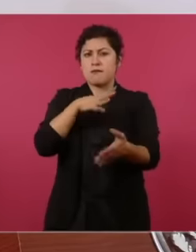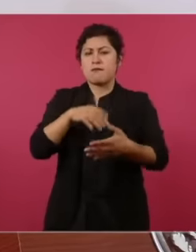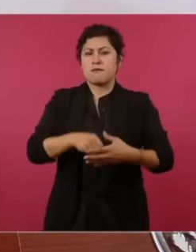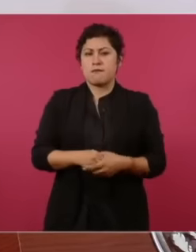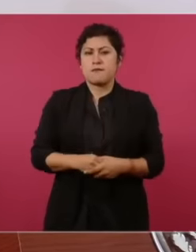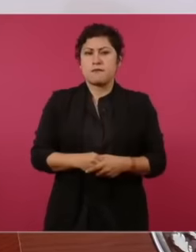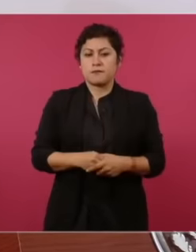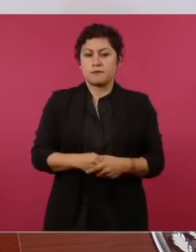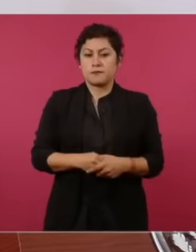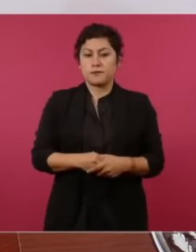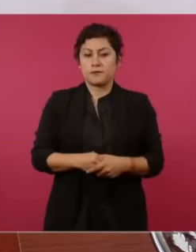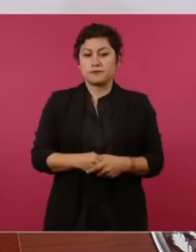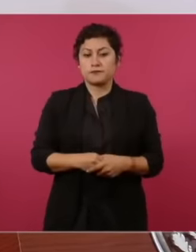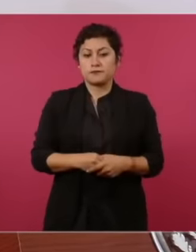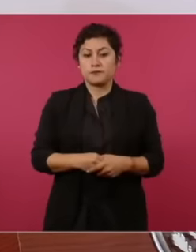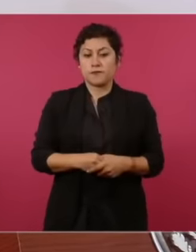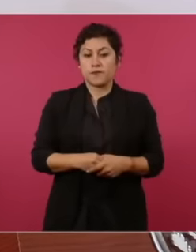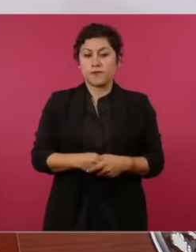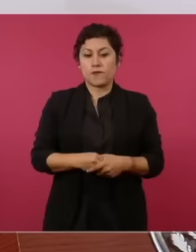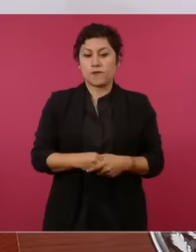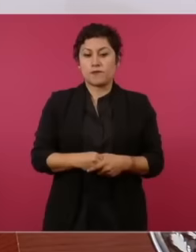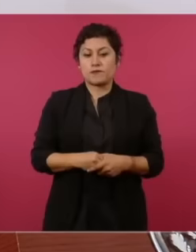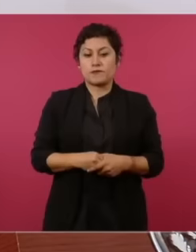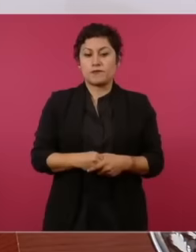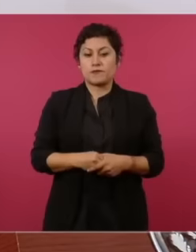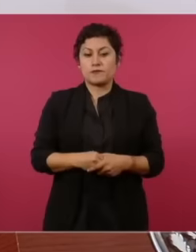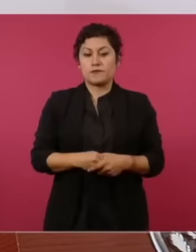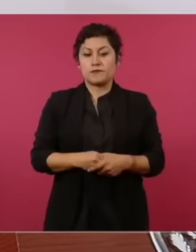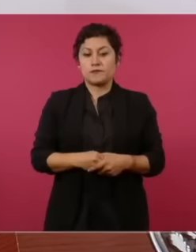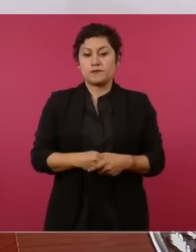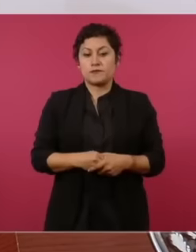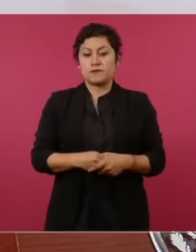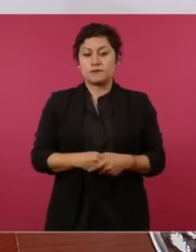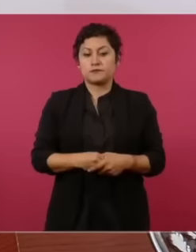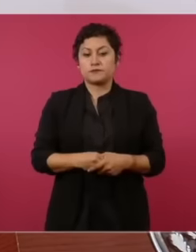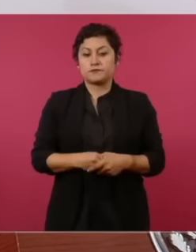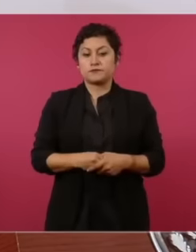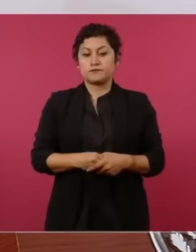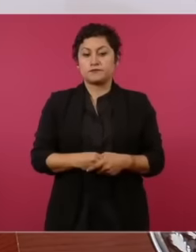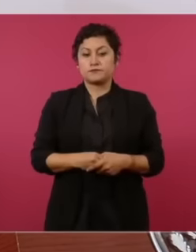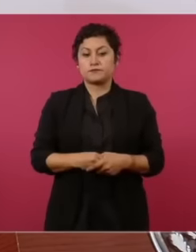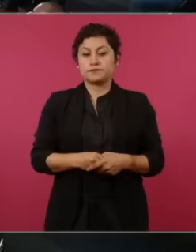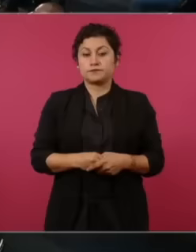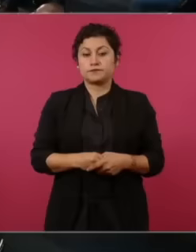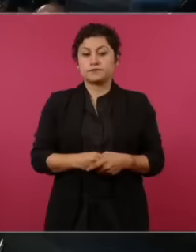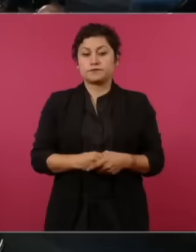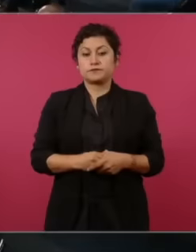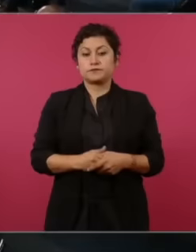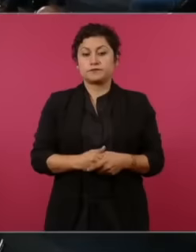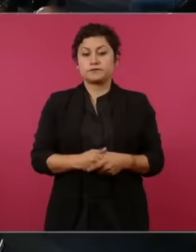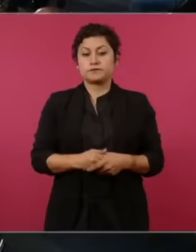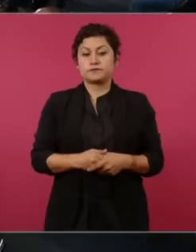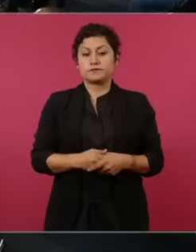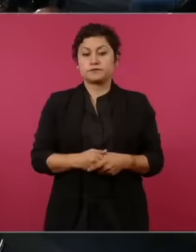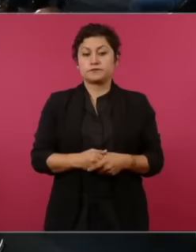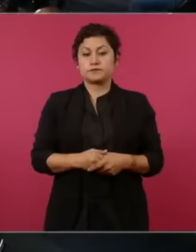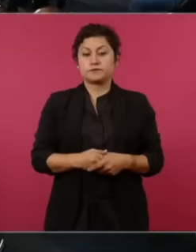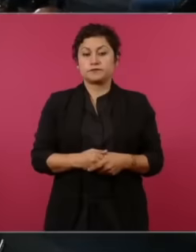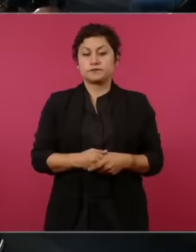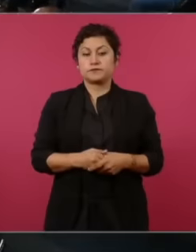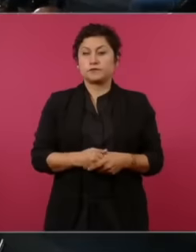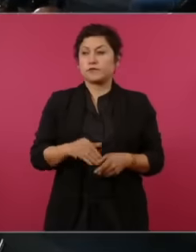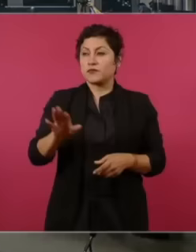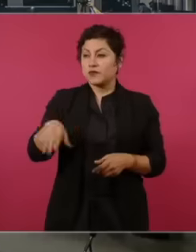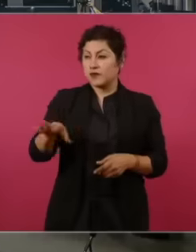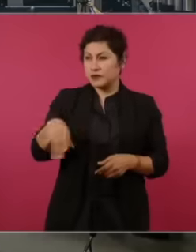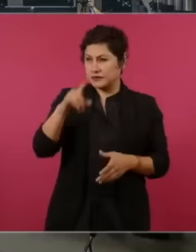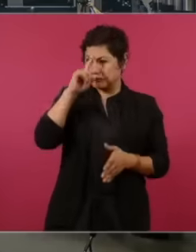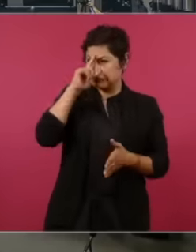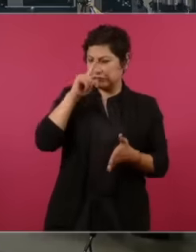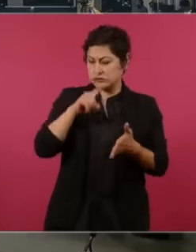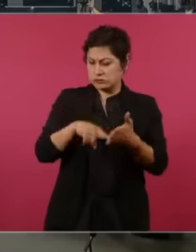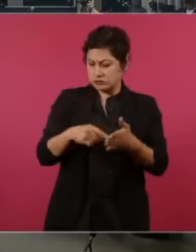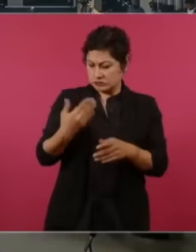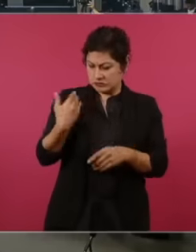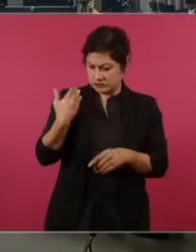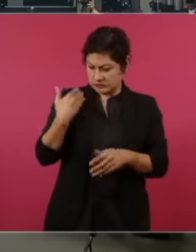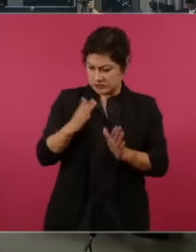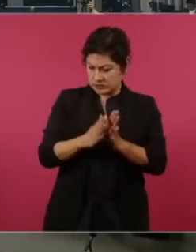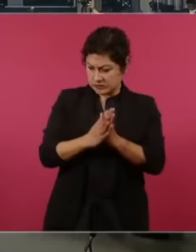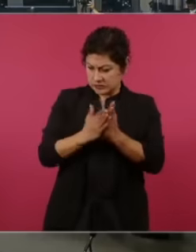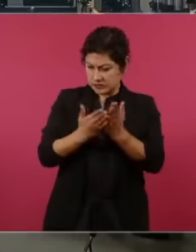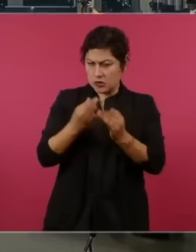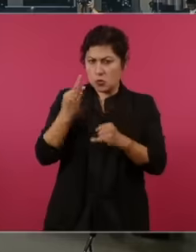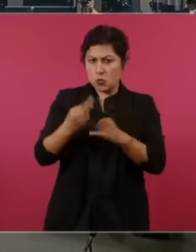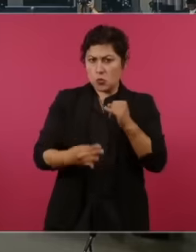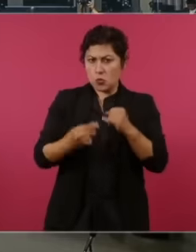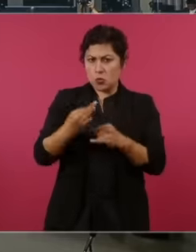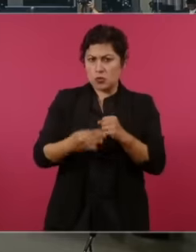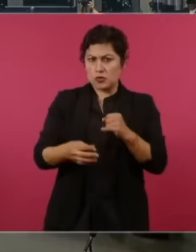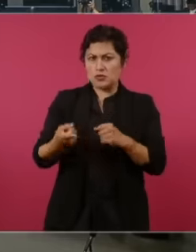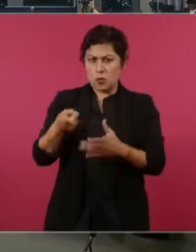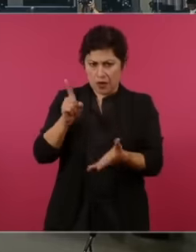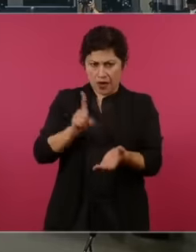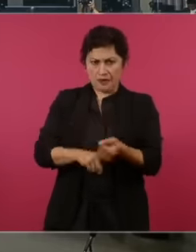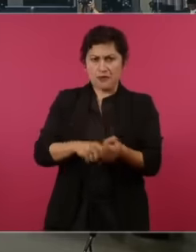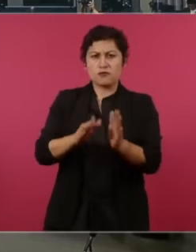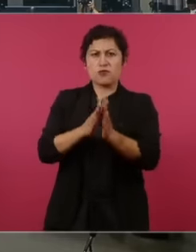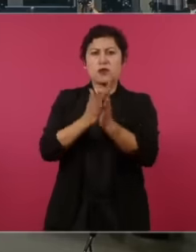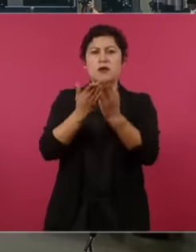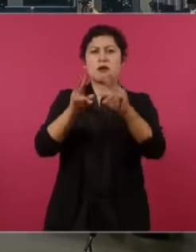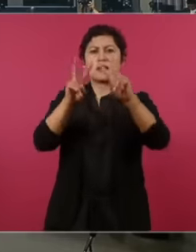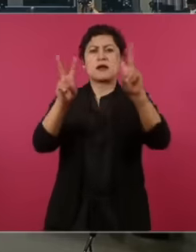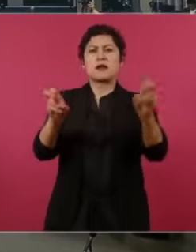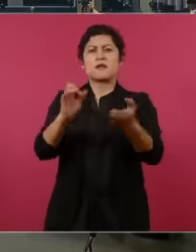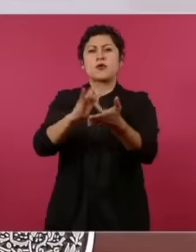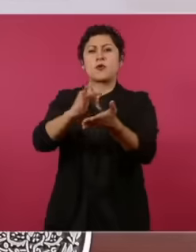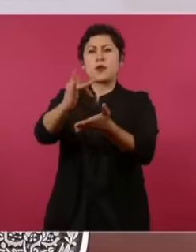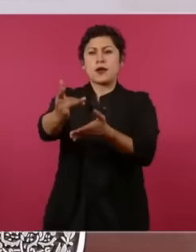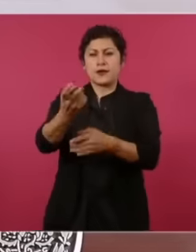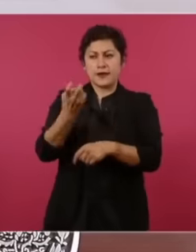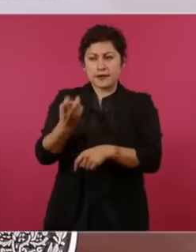this one. I think I think that in the last eh in the thank you Why is it addressed to young people